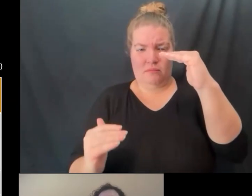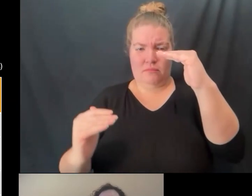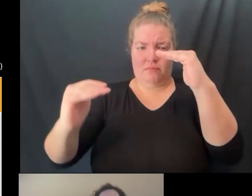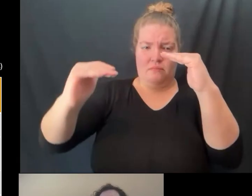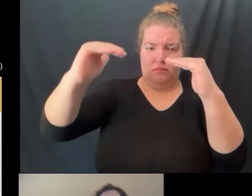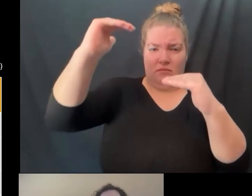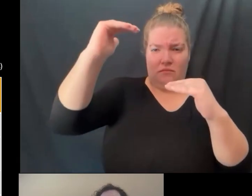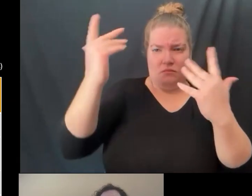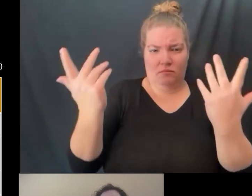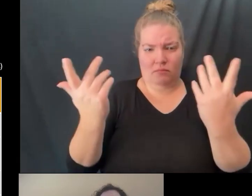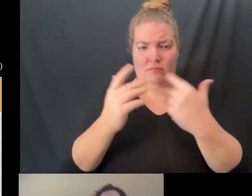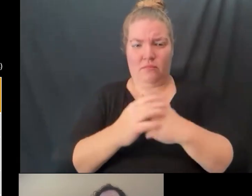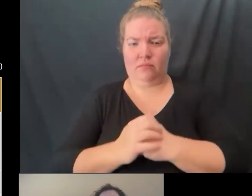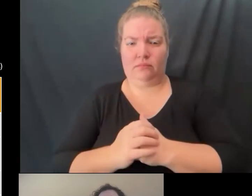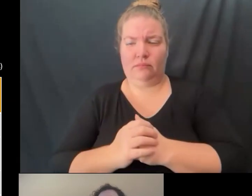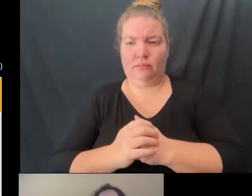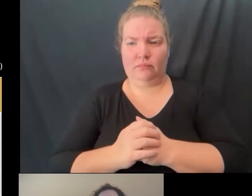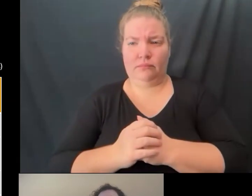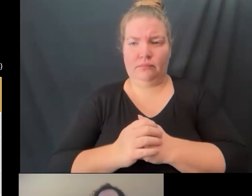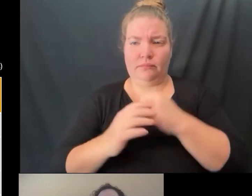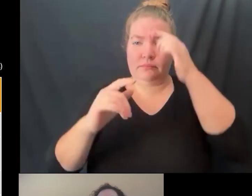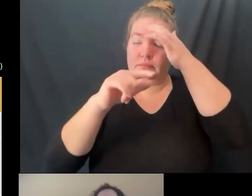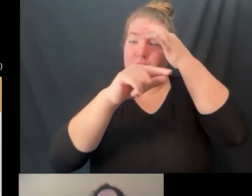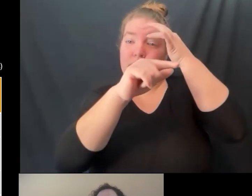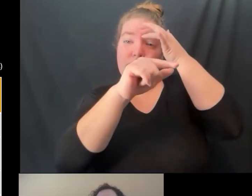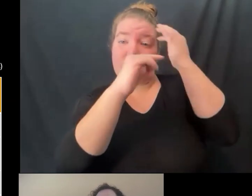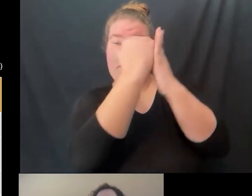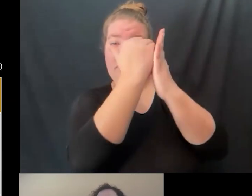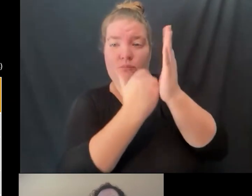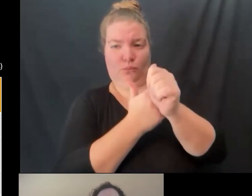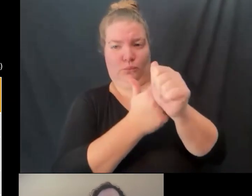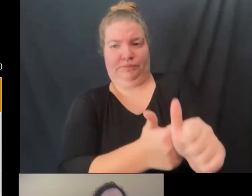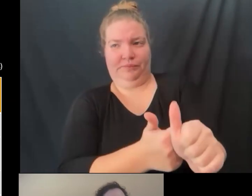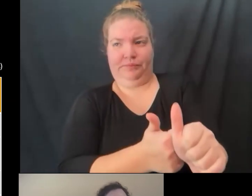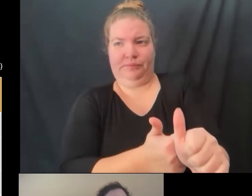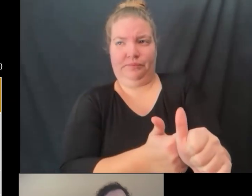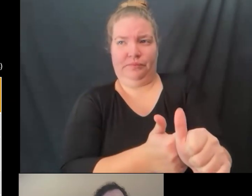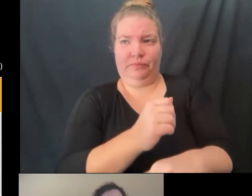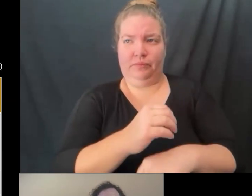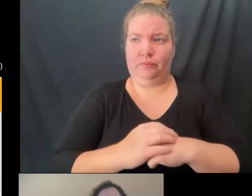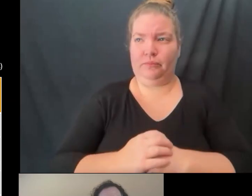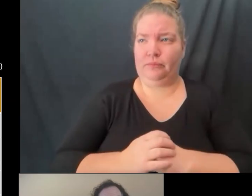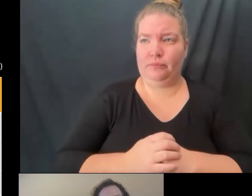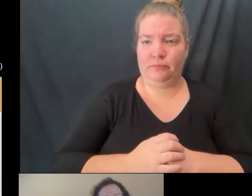versus a 100-plus business versus less than 100 regulated business.